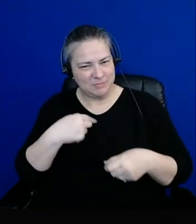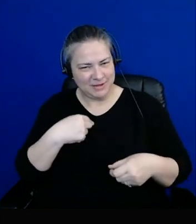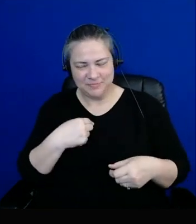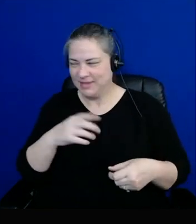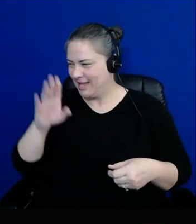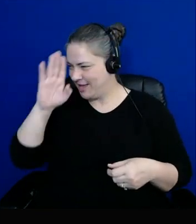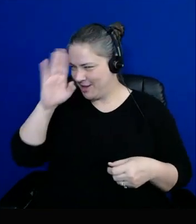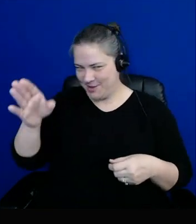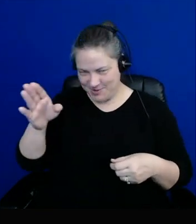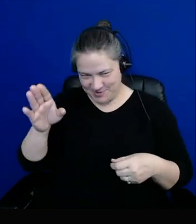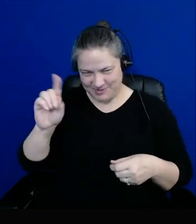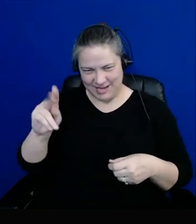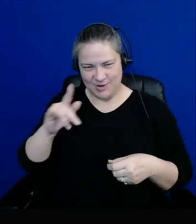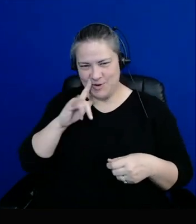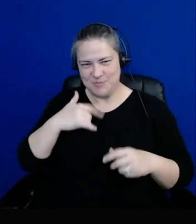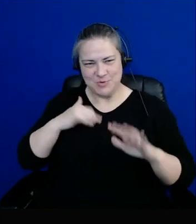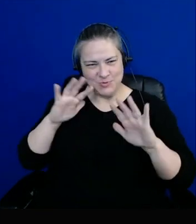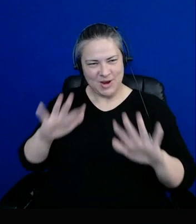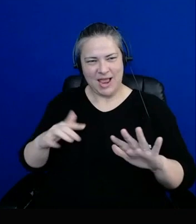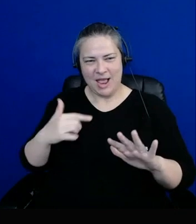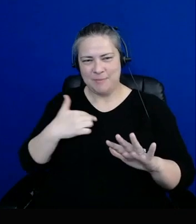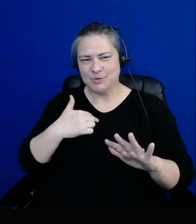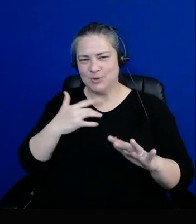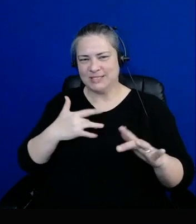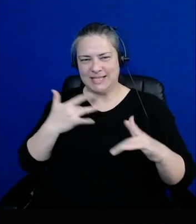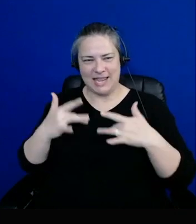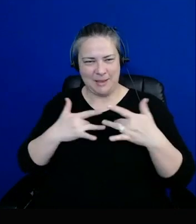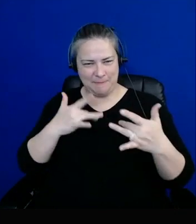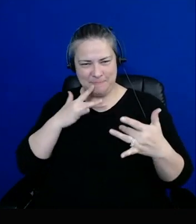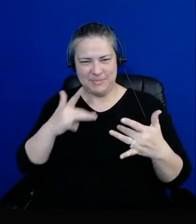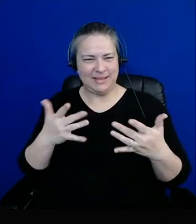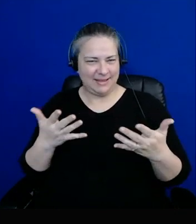Hi Danny, I'm great. I'm so excited to be joining you today.